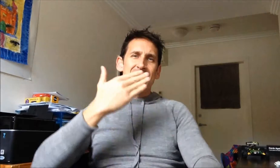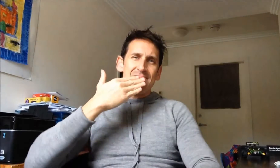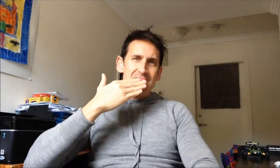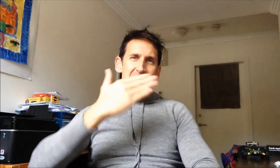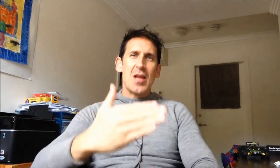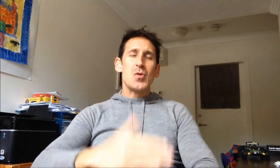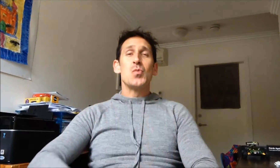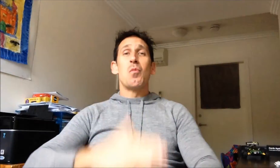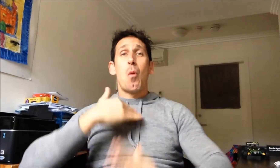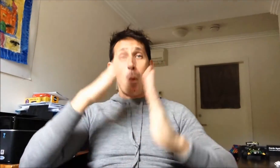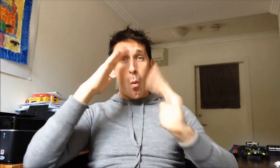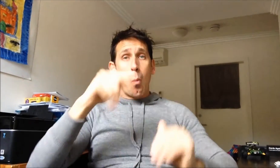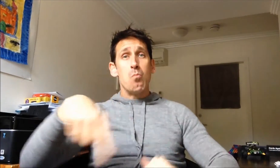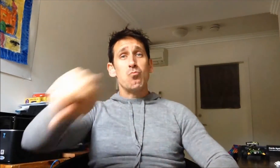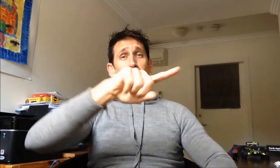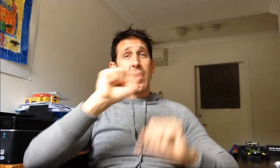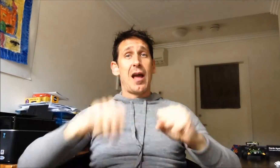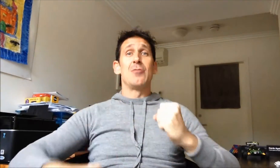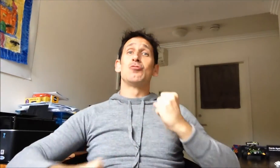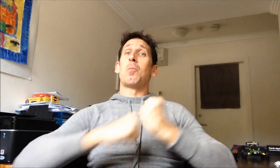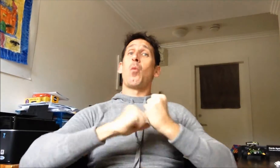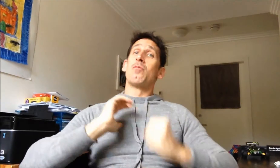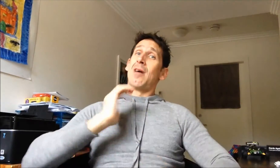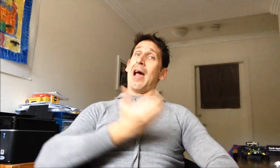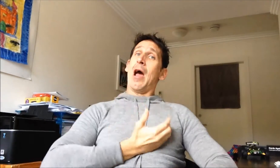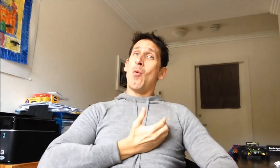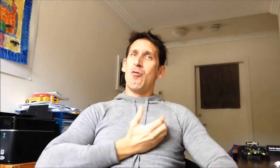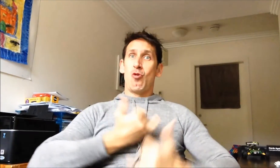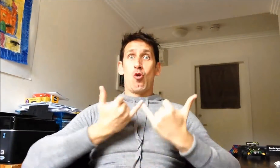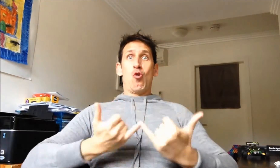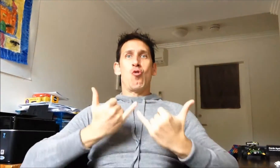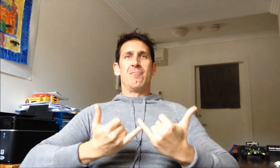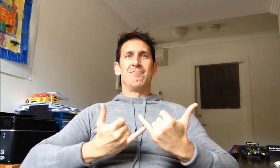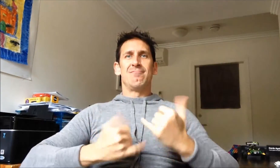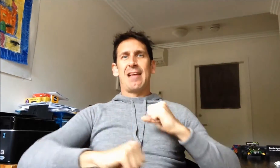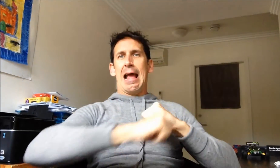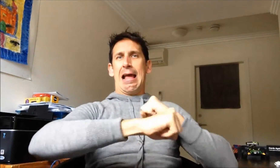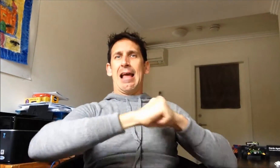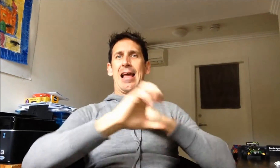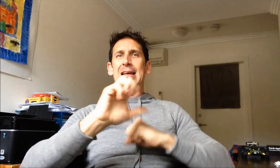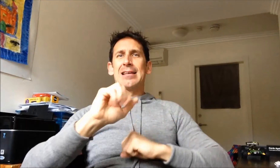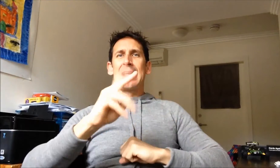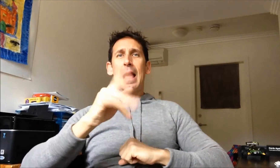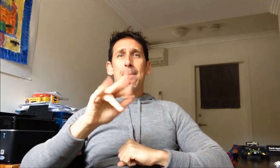Thank you, and I hope you can support our current campaign